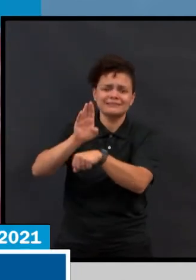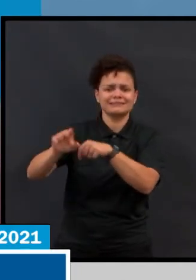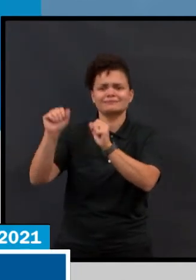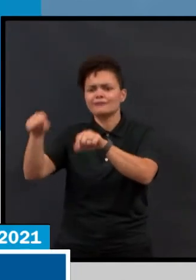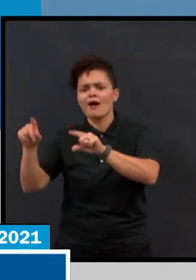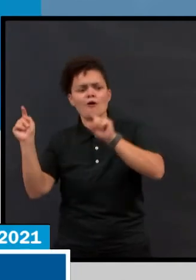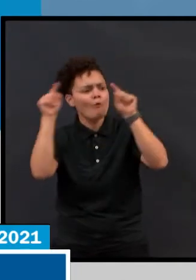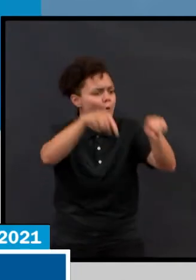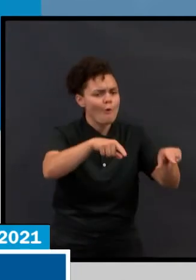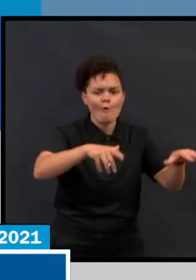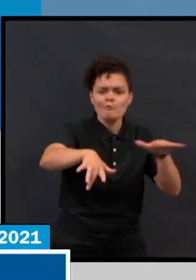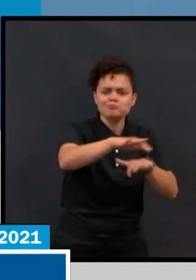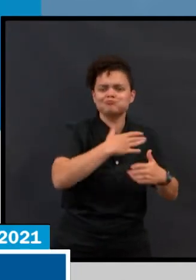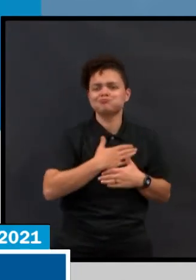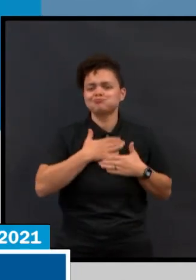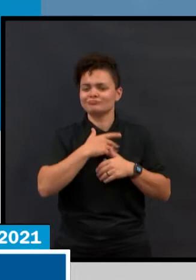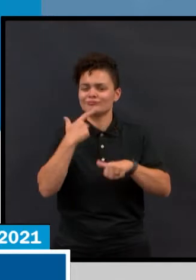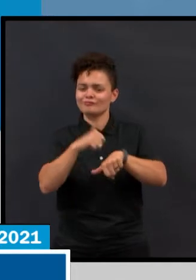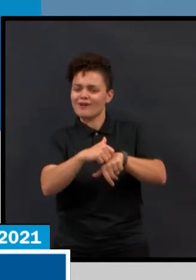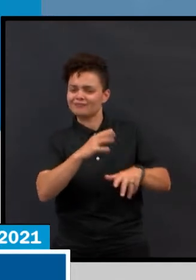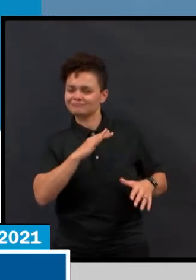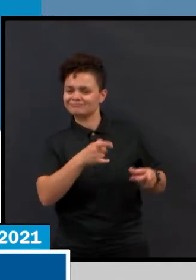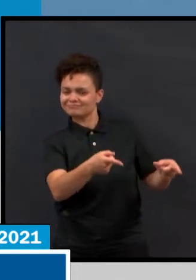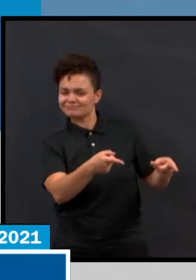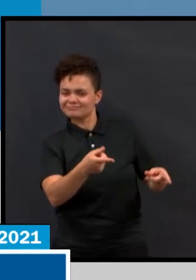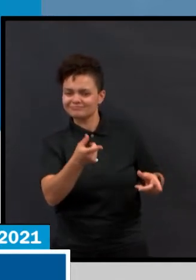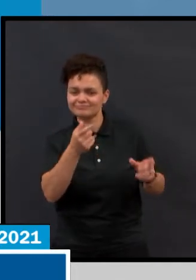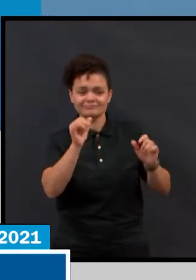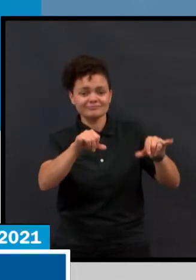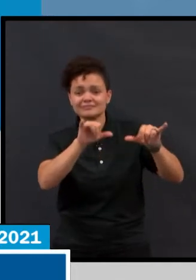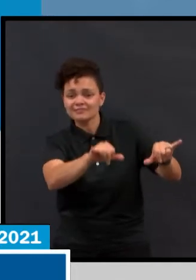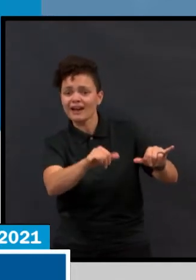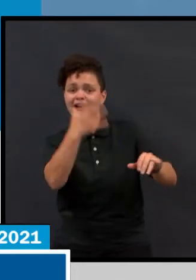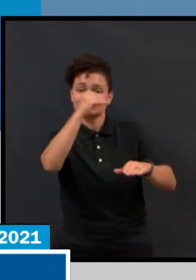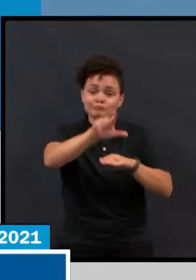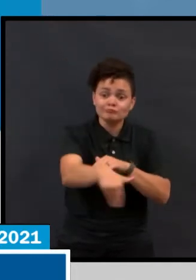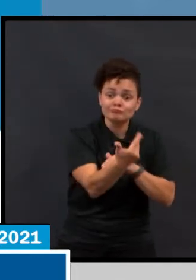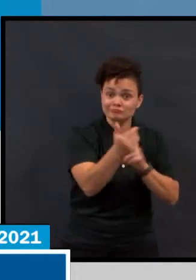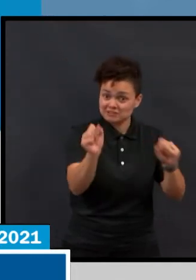while staying in these barracks and uh so what we've done as part of our workforce is to bring up